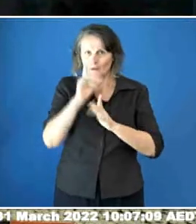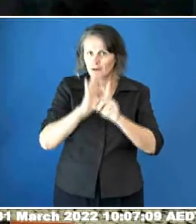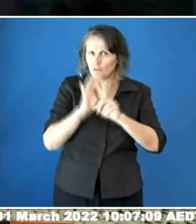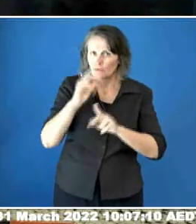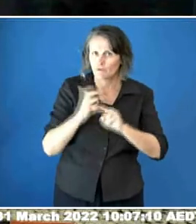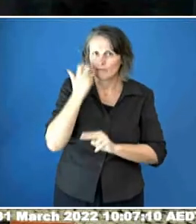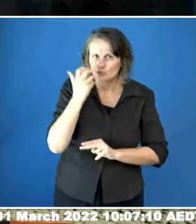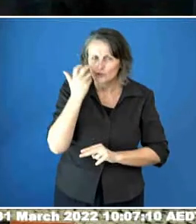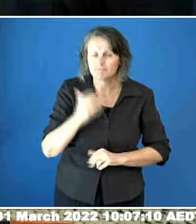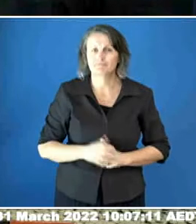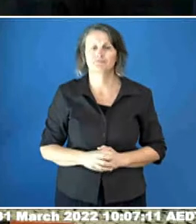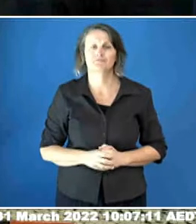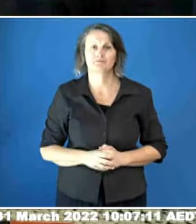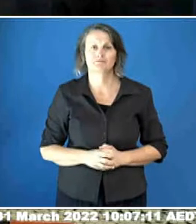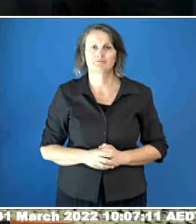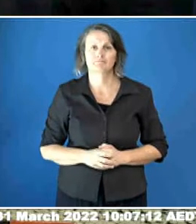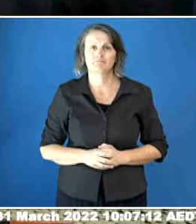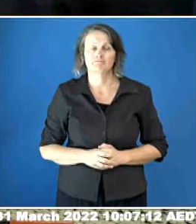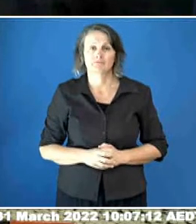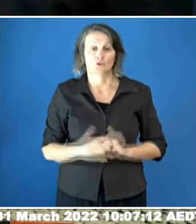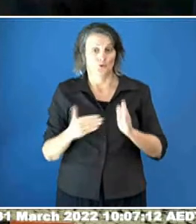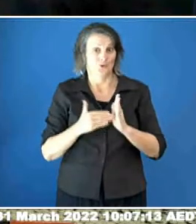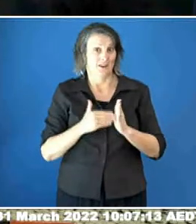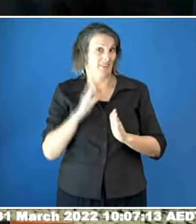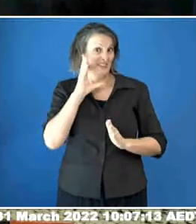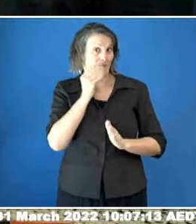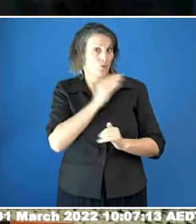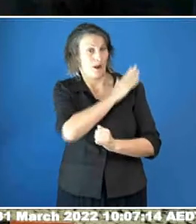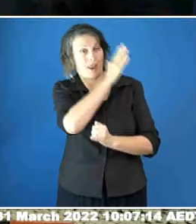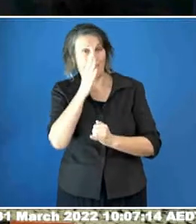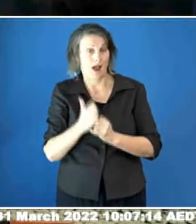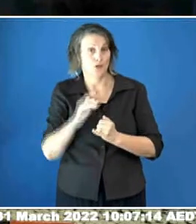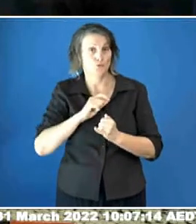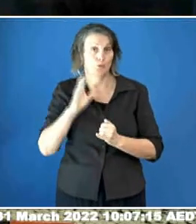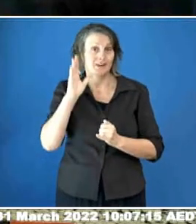And then finally today, we will hear from Katie Koullas. She's the founder and CEO of Yellow Ladybugs.